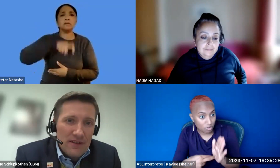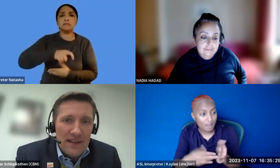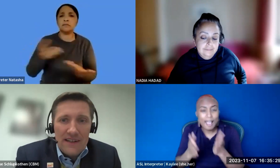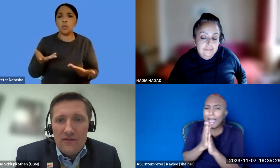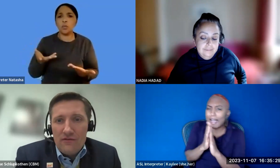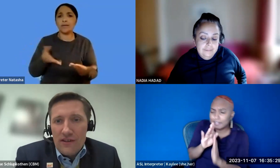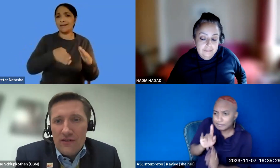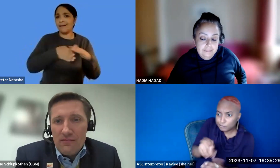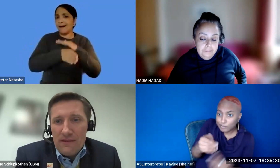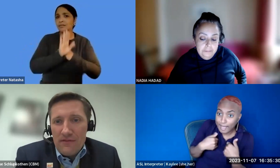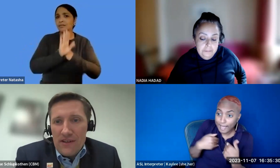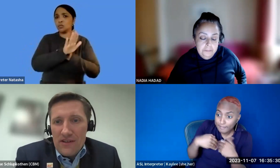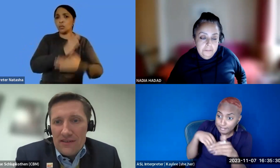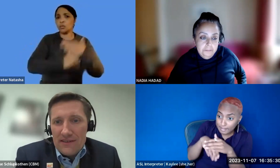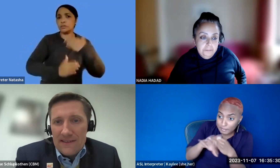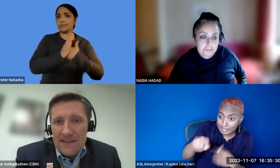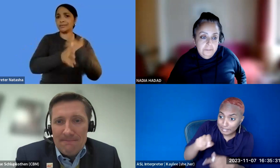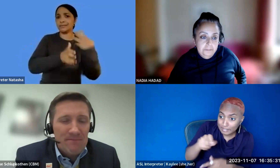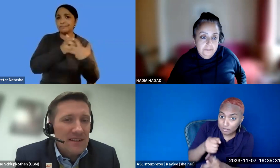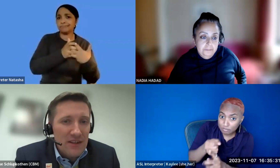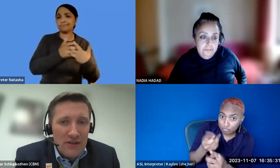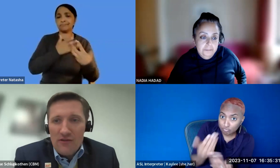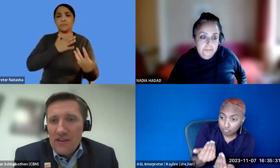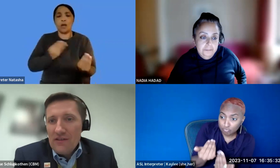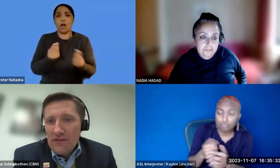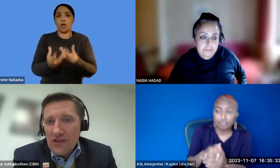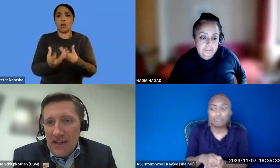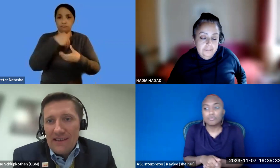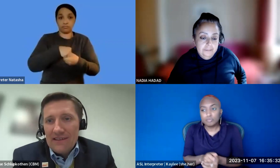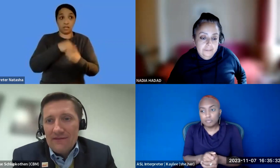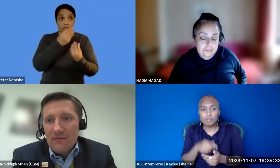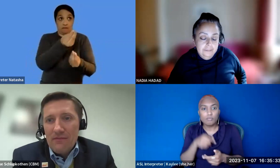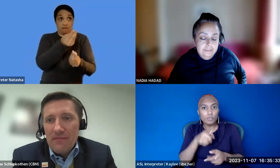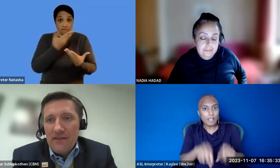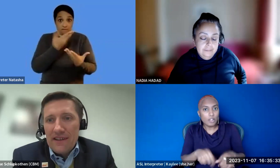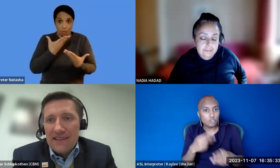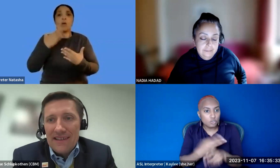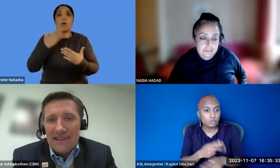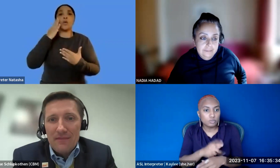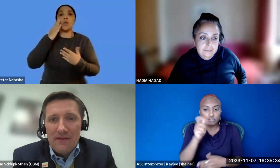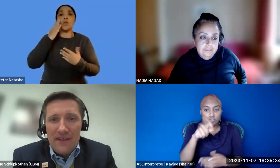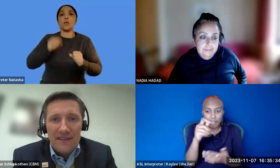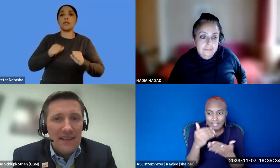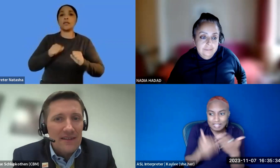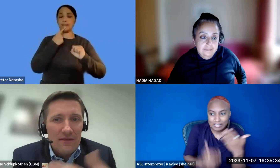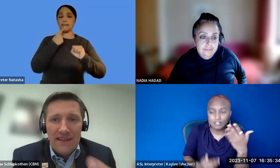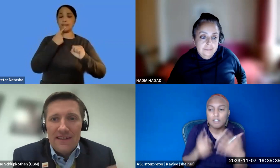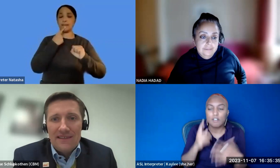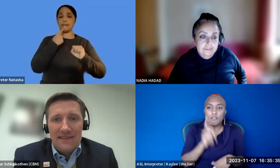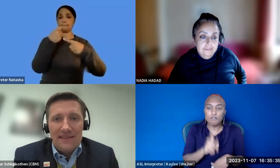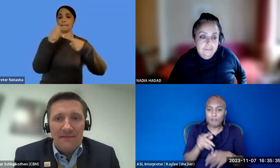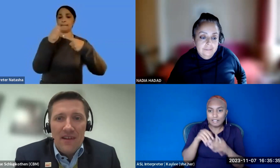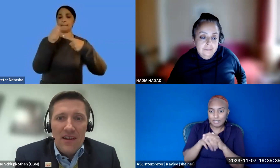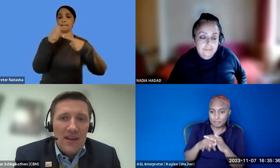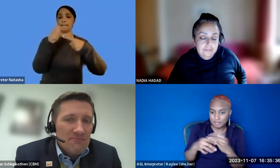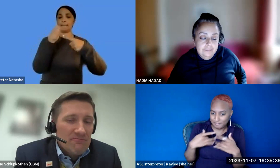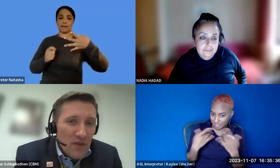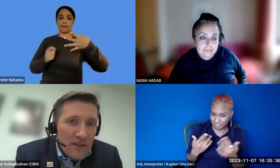This will guide you in your preparations. You can use checklists for preparing accessible events that already exist.